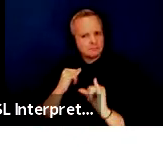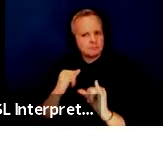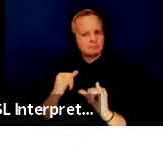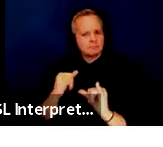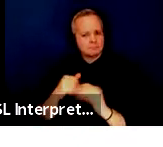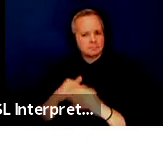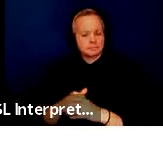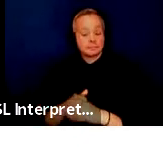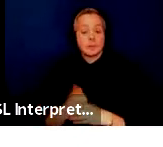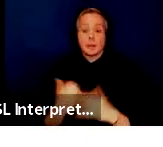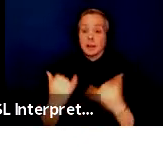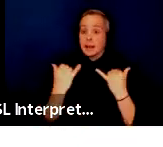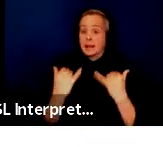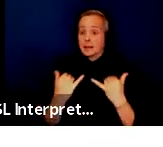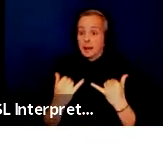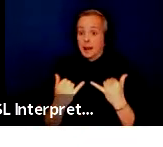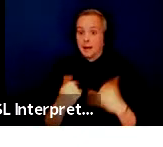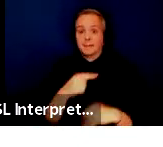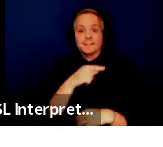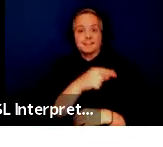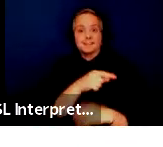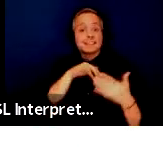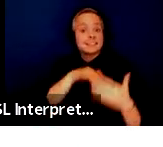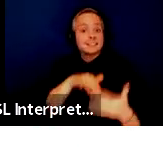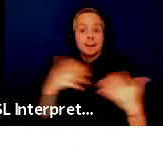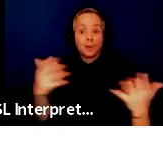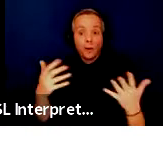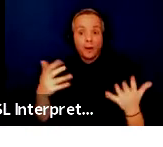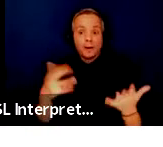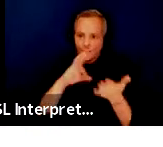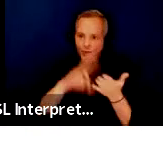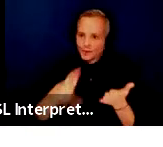AND NOW SHE'S STUDYING TO BE A RESEARCHER SPECIALIZING IN SPINAL CORD INJURY.